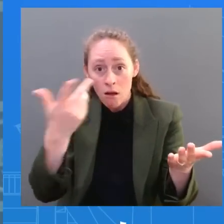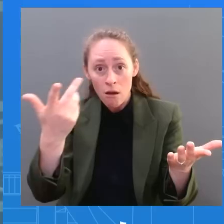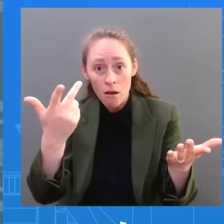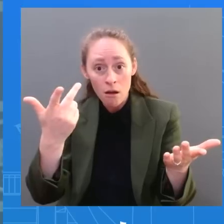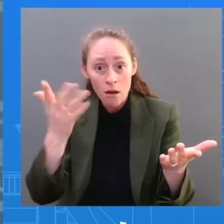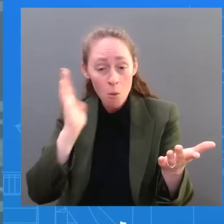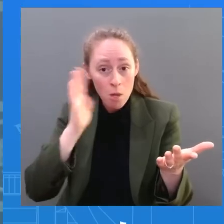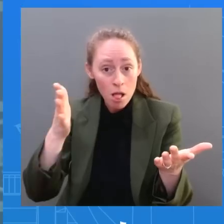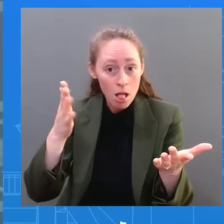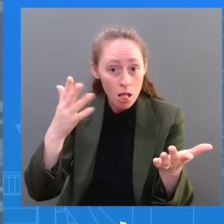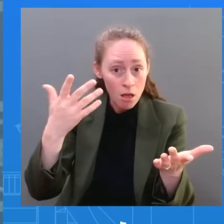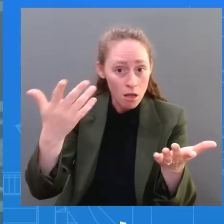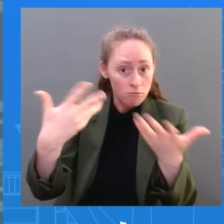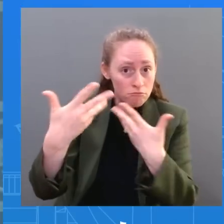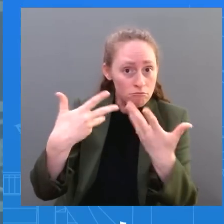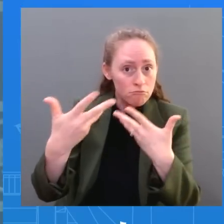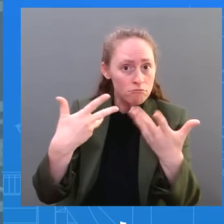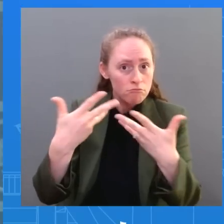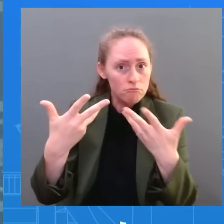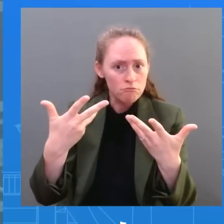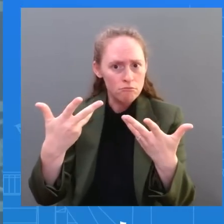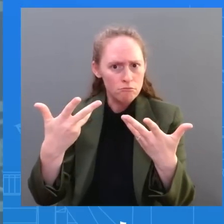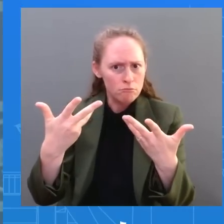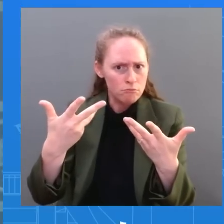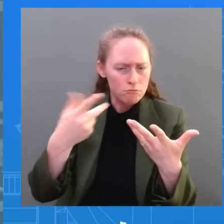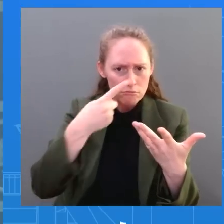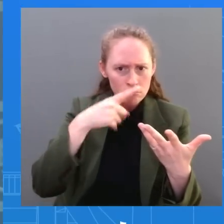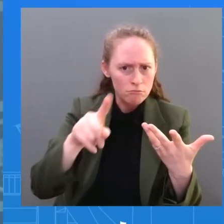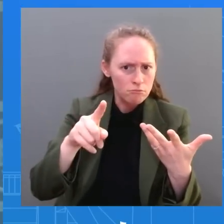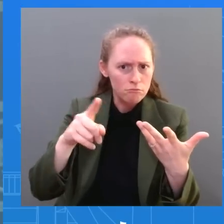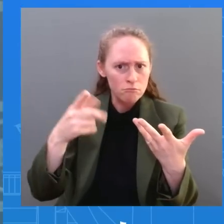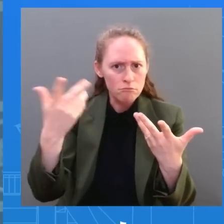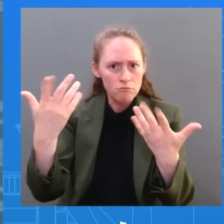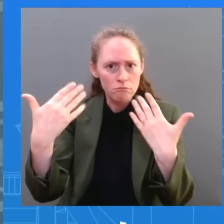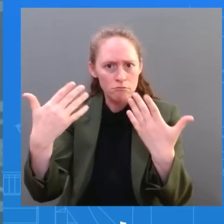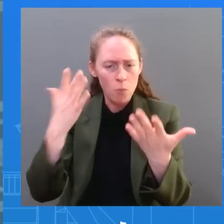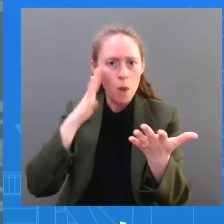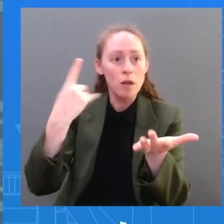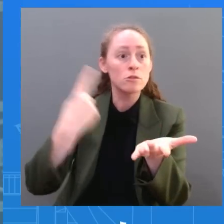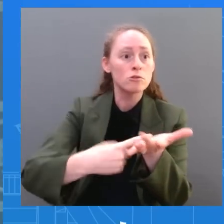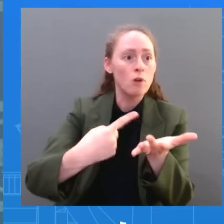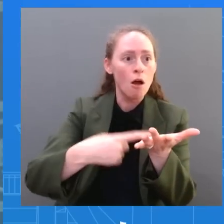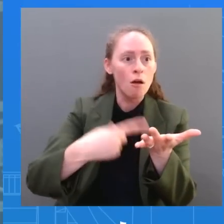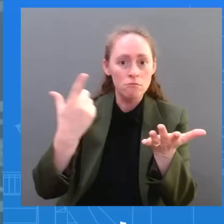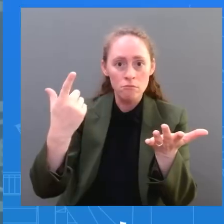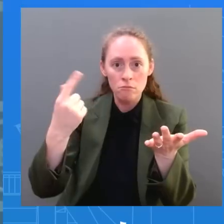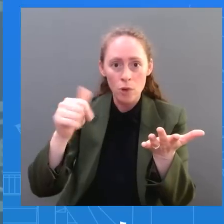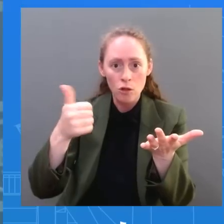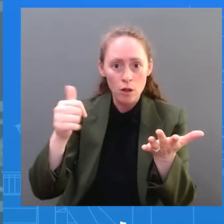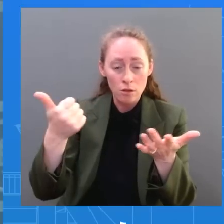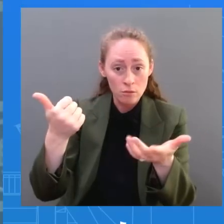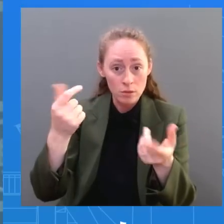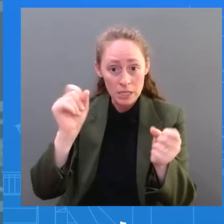we're coming -- you know, we're coming into a different -- a different place of the CO- -- of COVID.